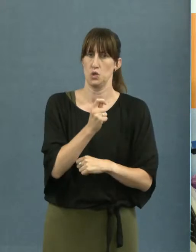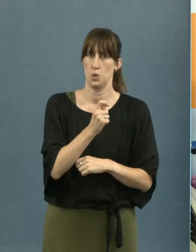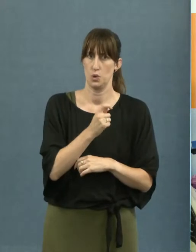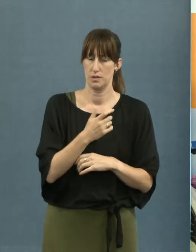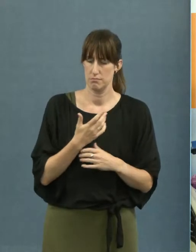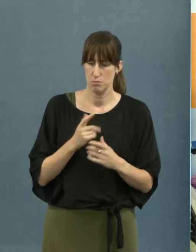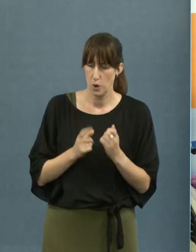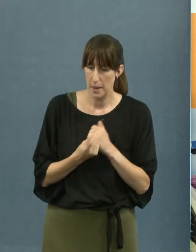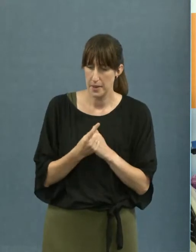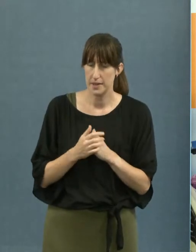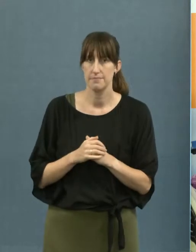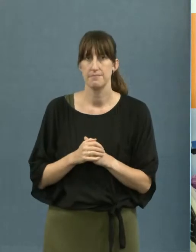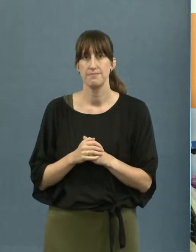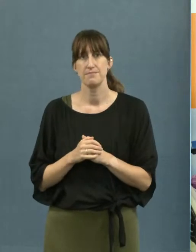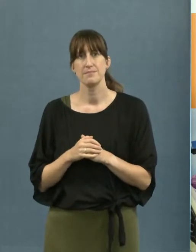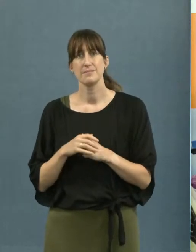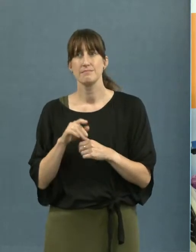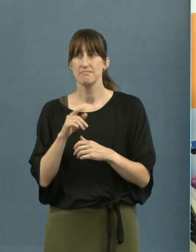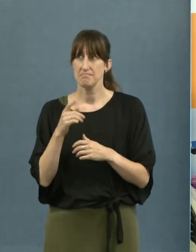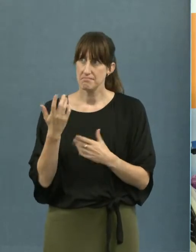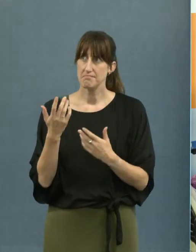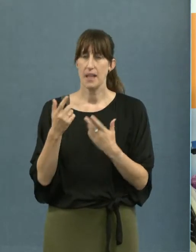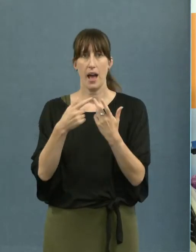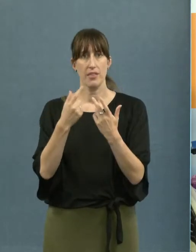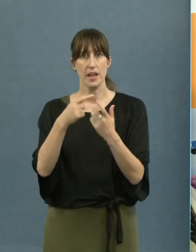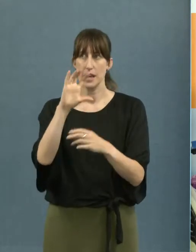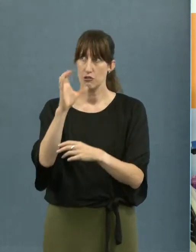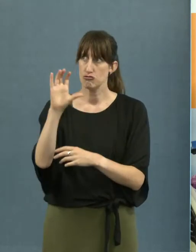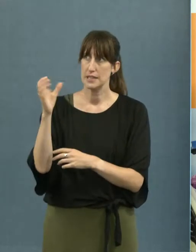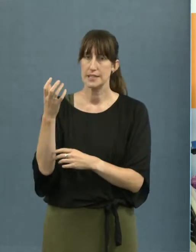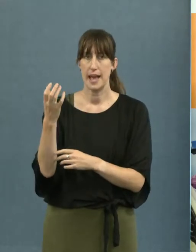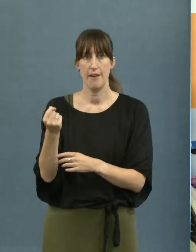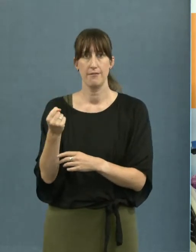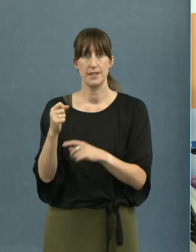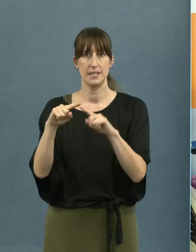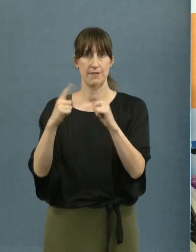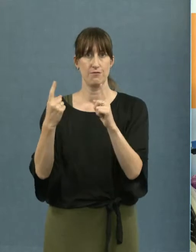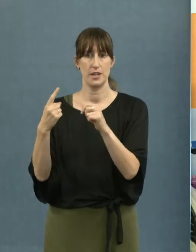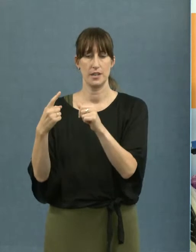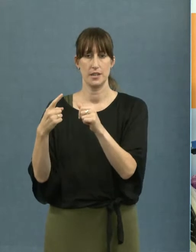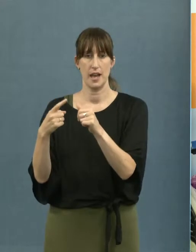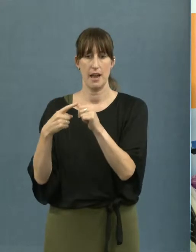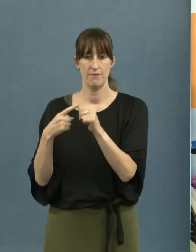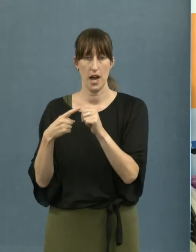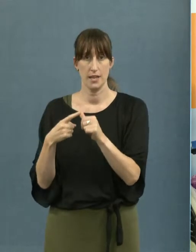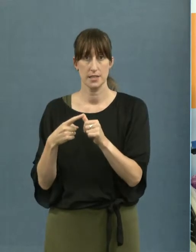periods across the world that different jurisdictions have